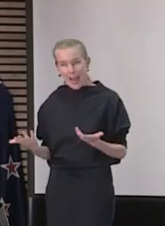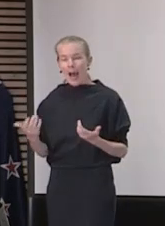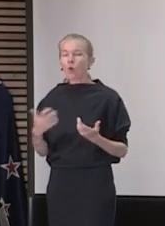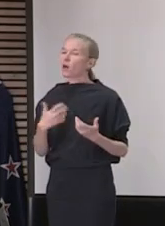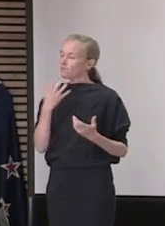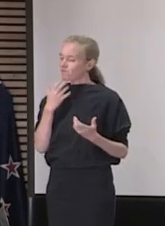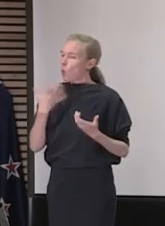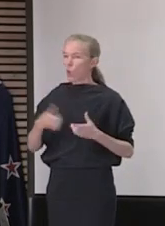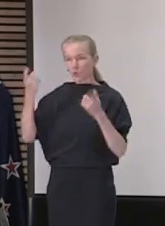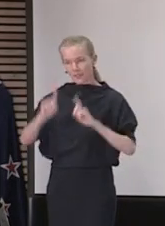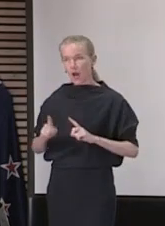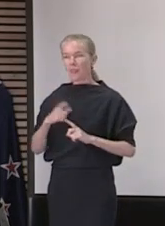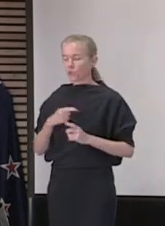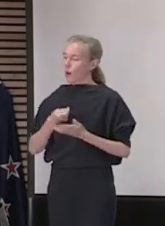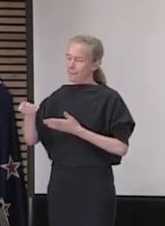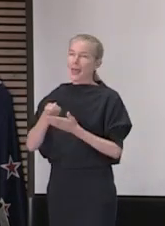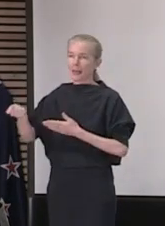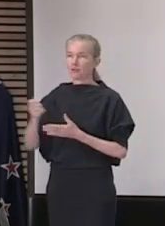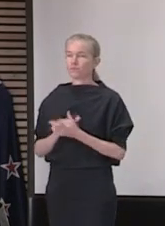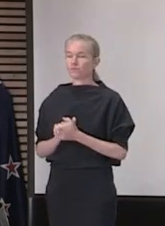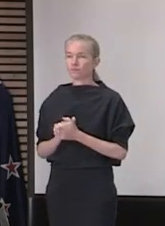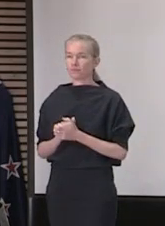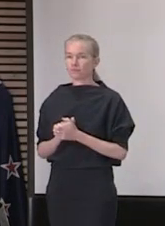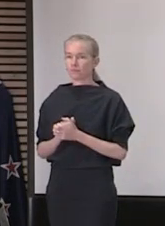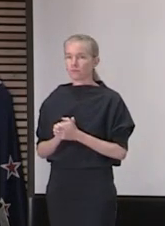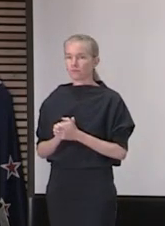Will the DefenceForce be used to enforce thequarantines?